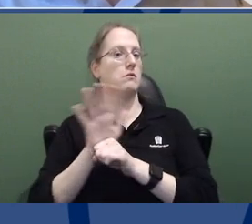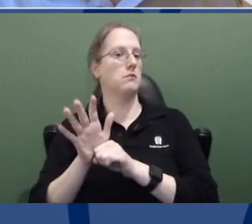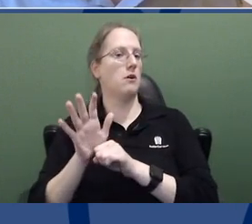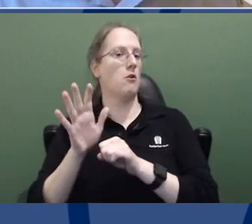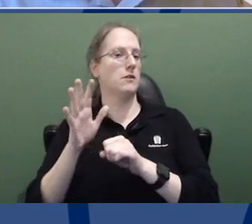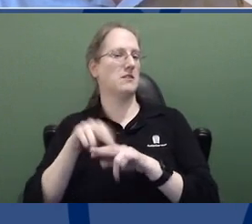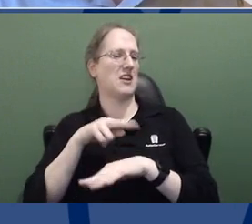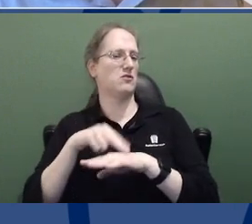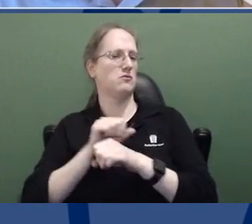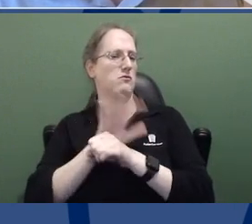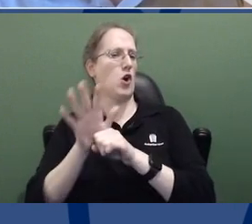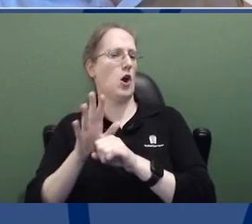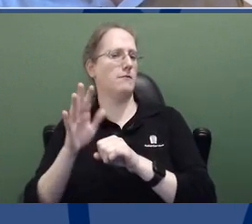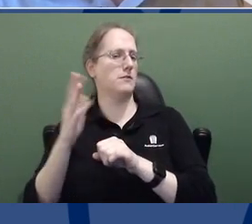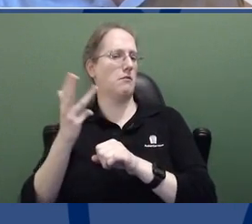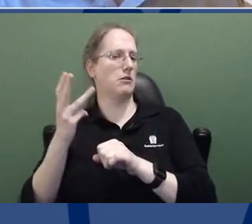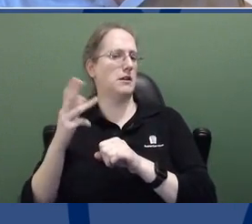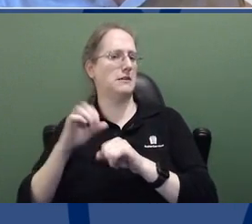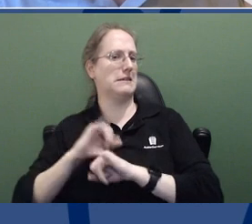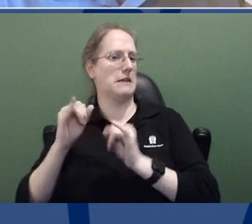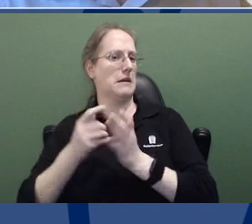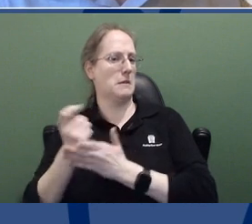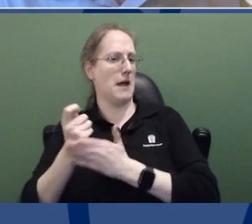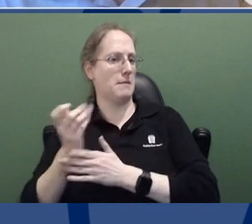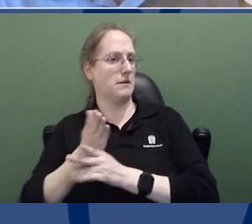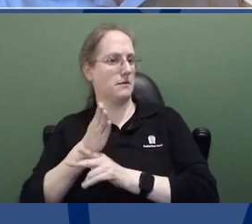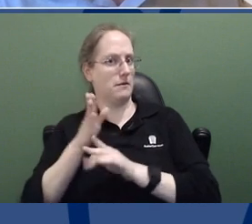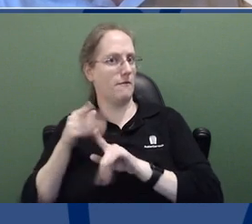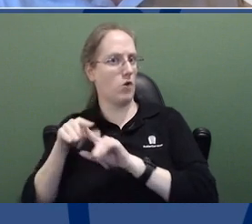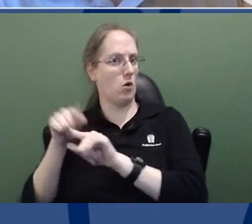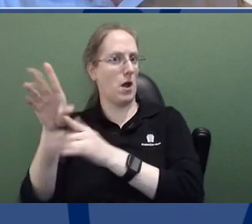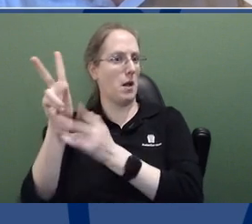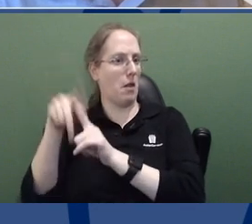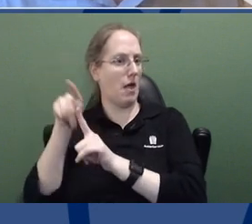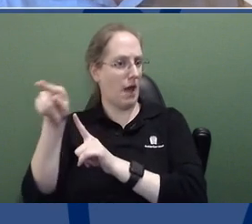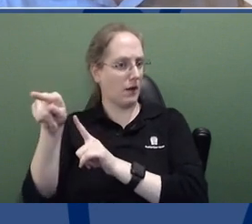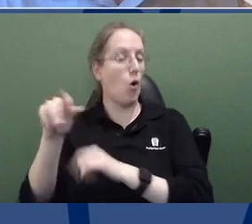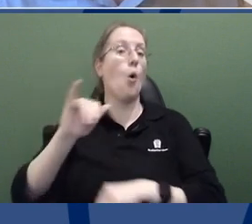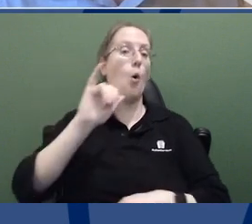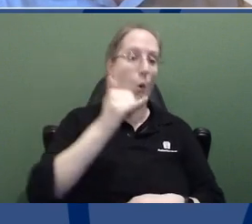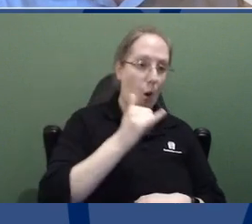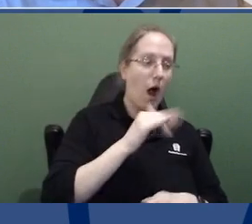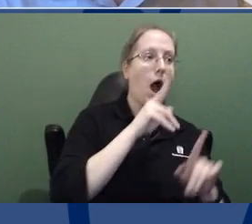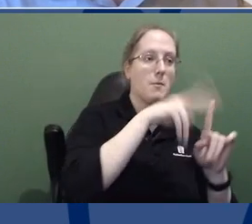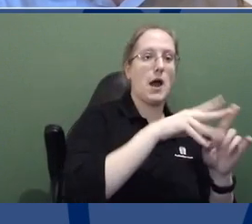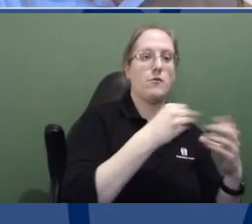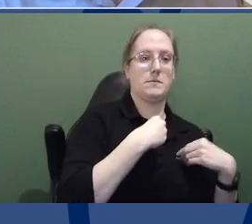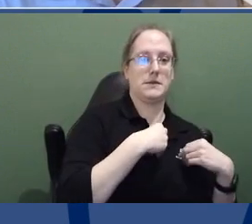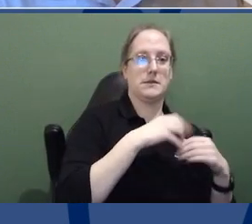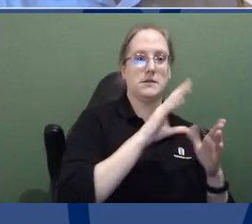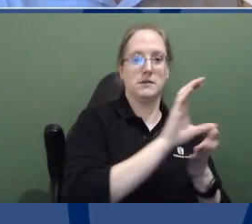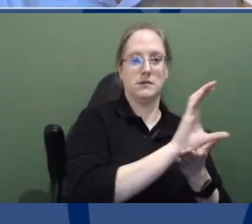payments, or you must go down the business grant approach, which is, in this case, Jobsaver.